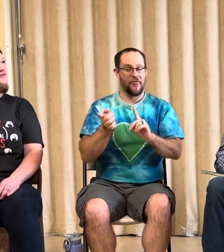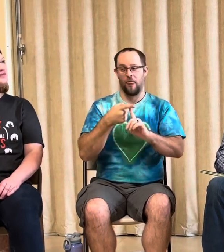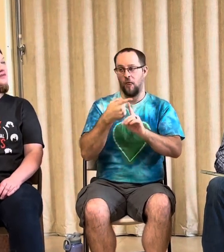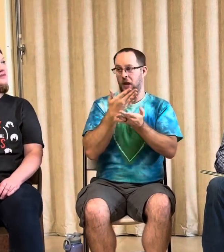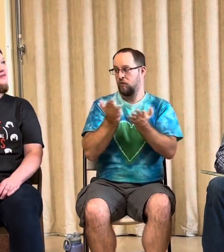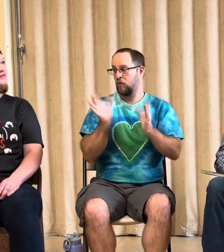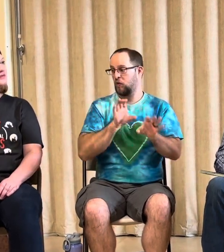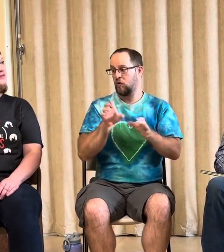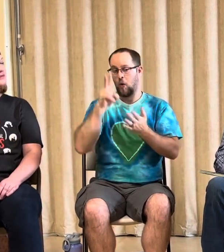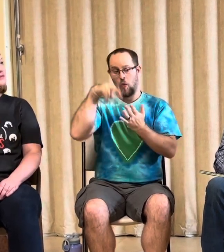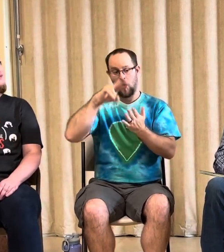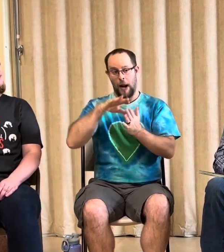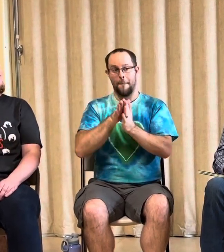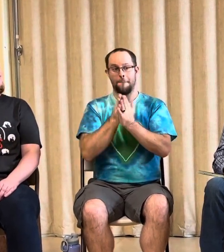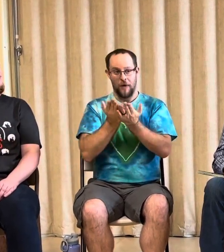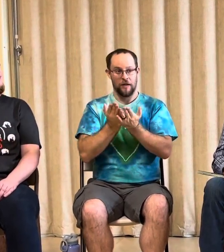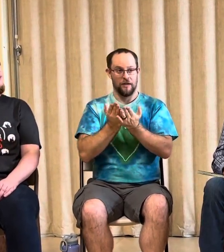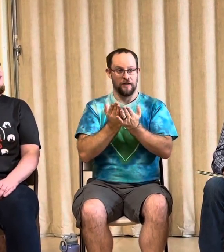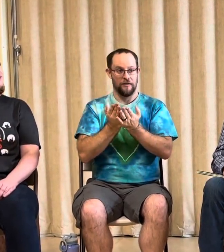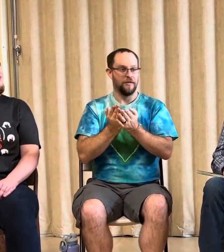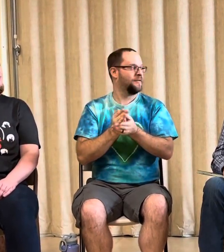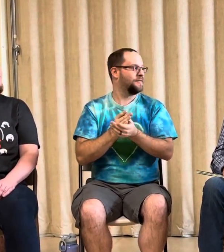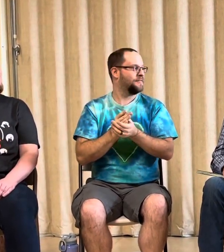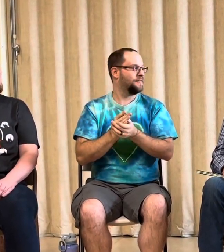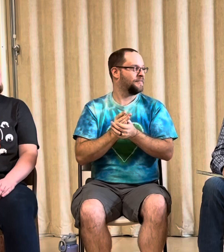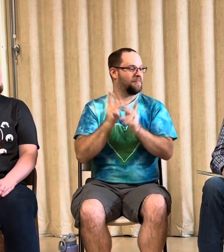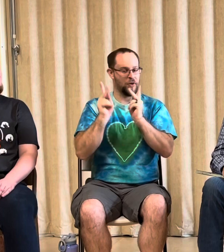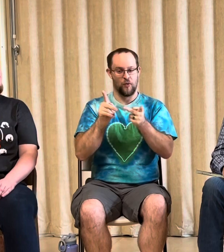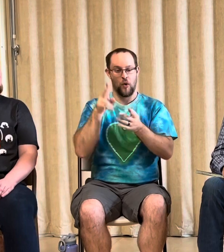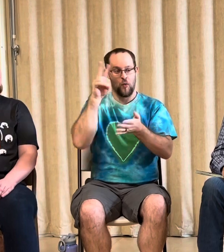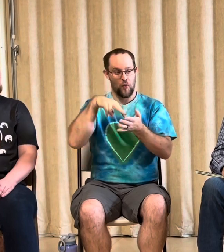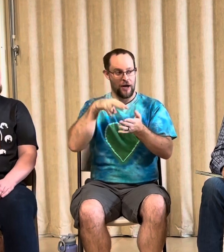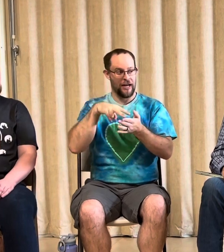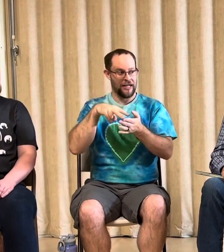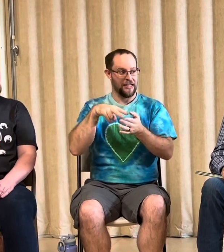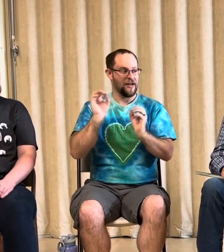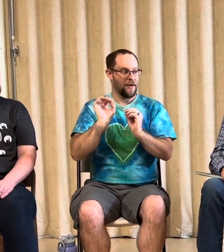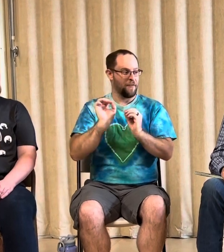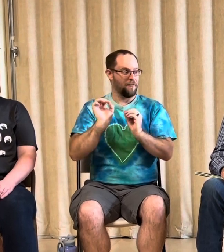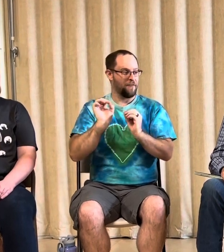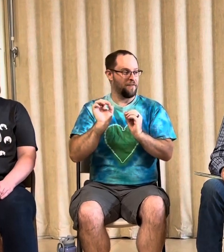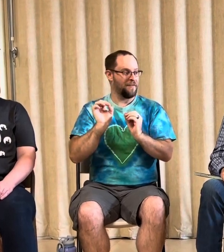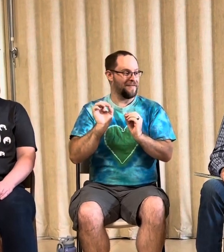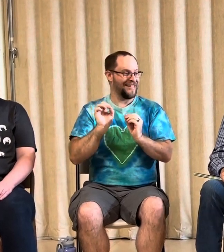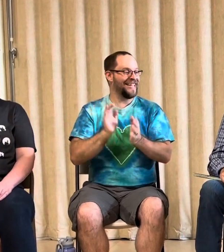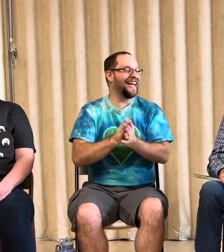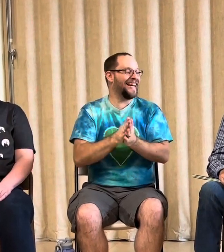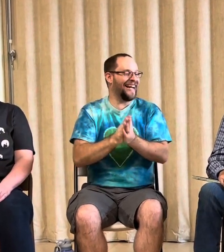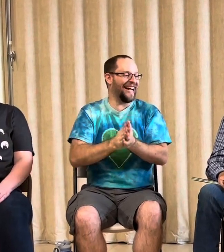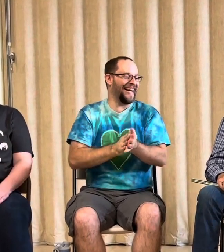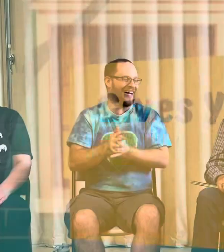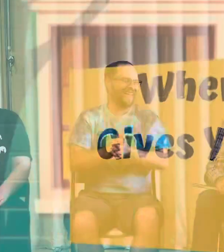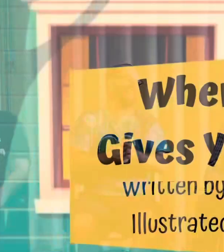do is read a book, and the person who's gonna read this book is not another then my... AUDIENCE: Okay! Okay! Yeah!